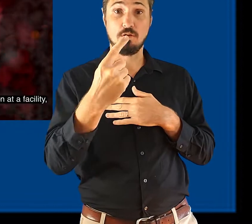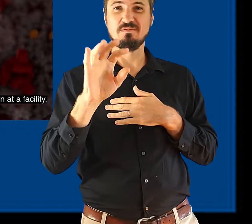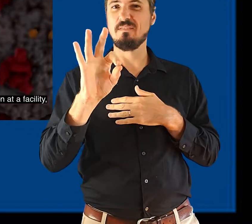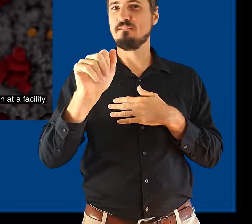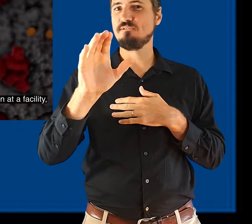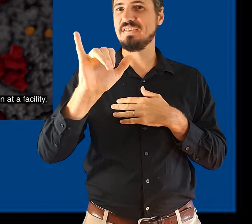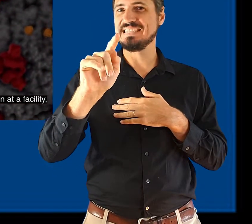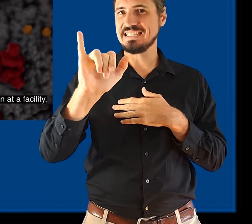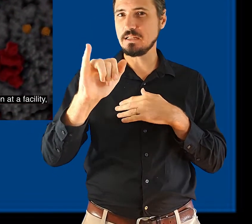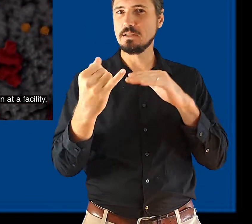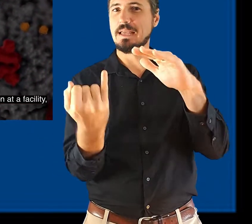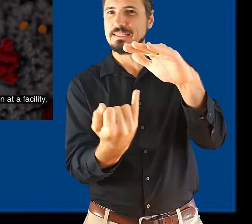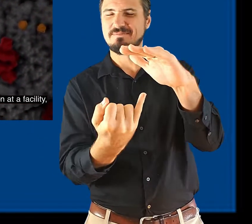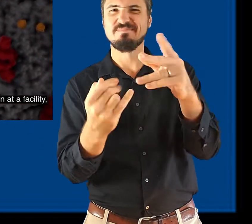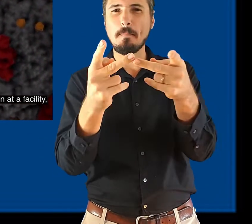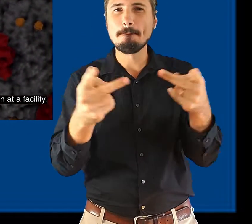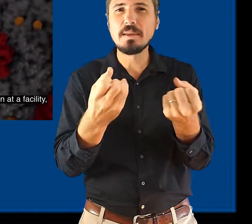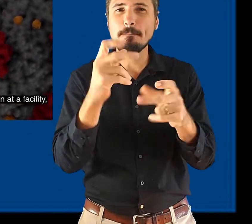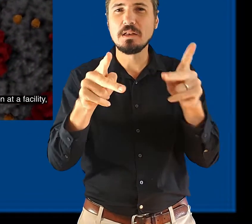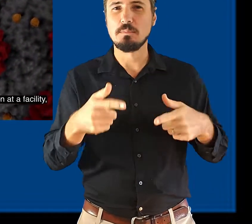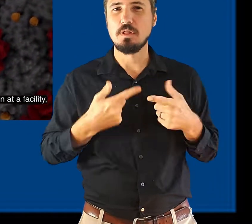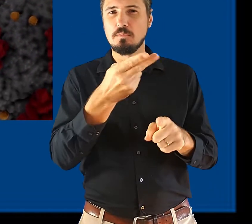All but 1 case has been confirmed to be travel-related.